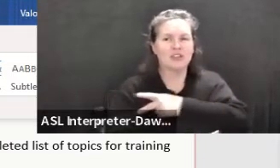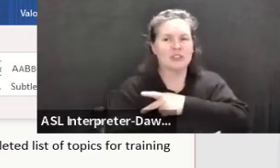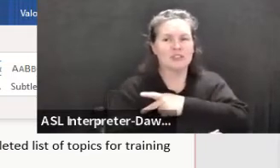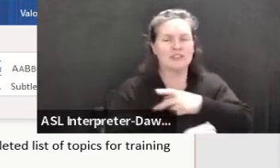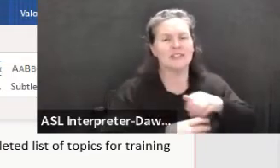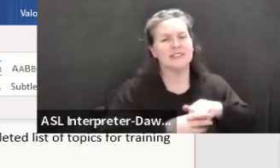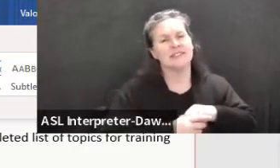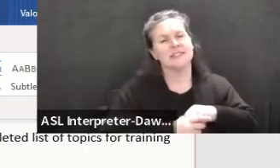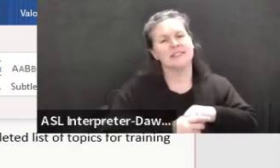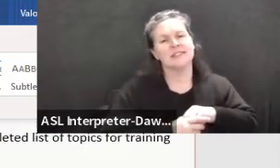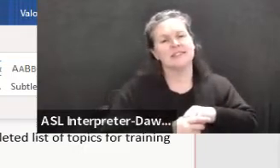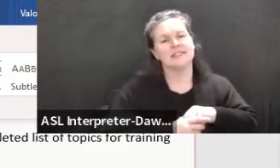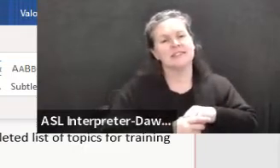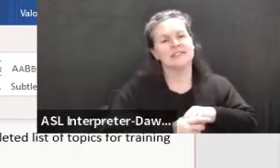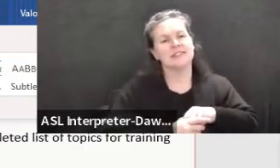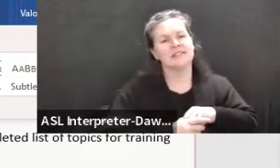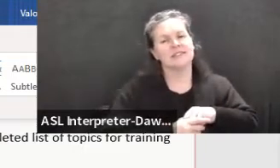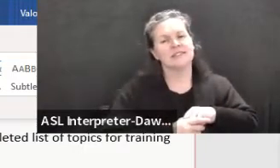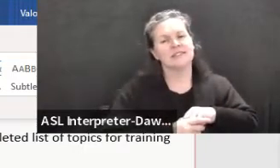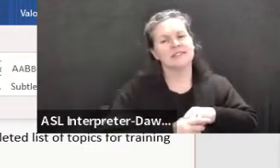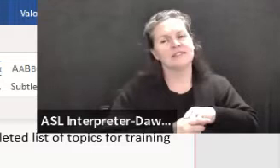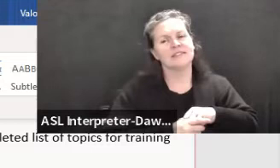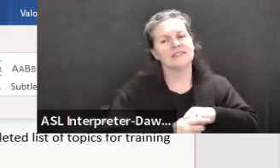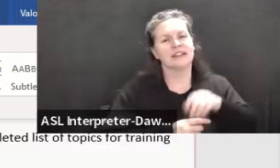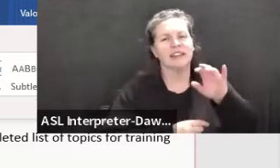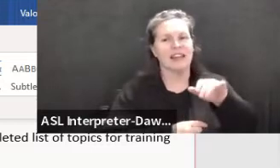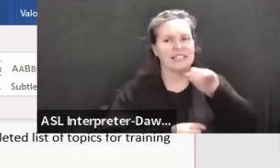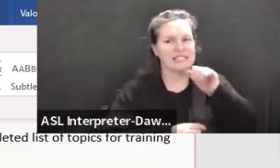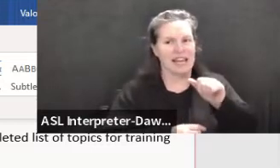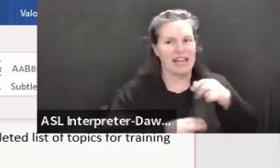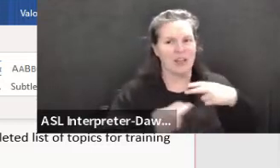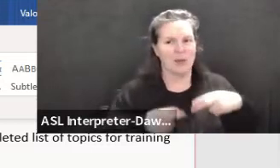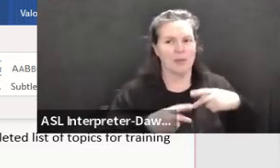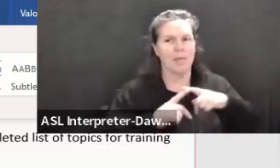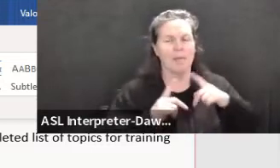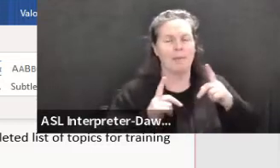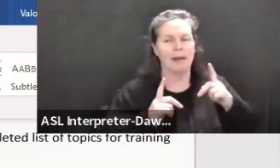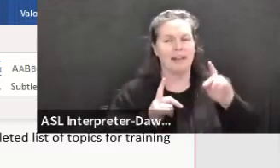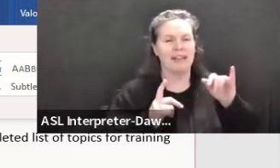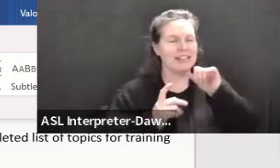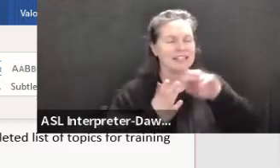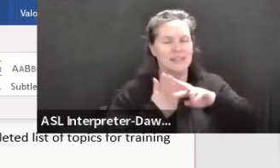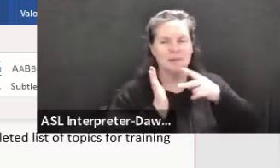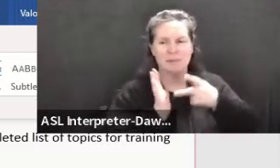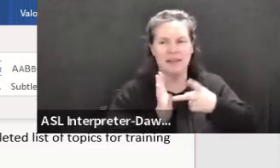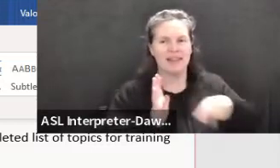that is not, you know, a human, but that doesn't mean that they don't interact with people